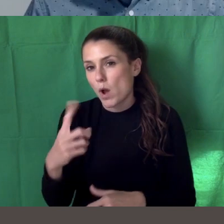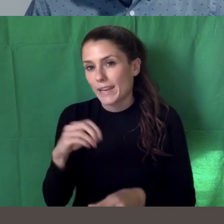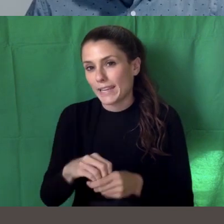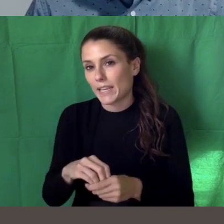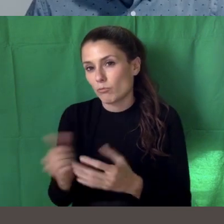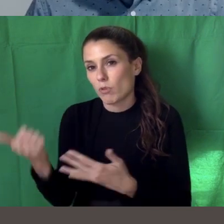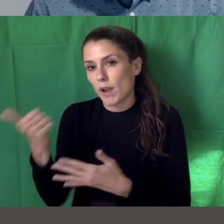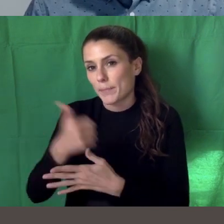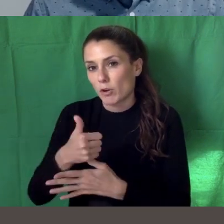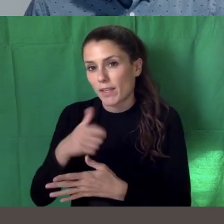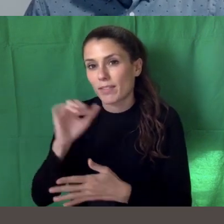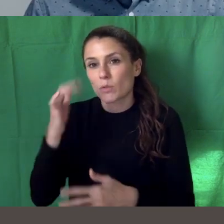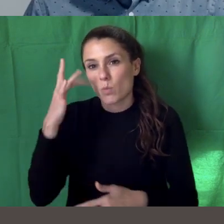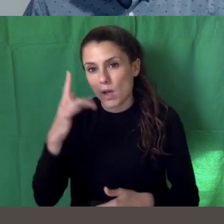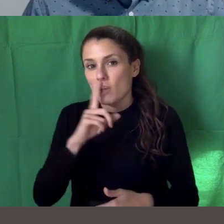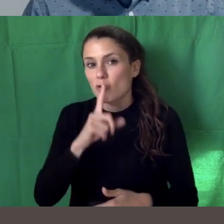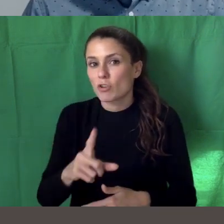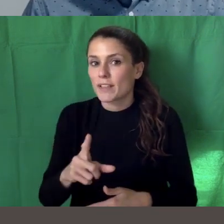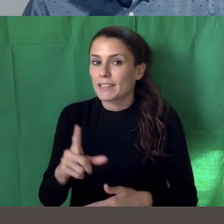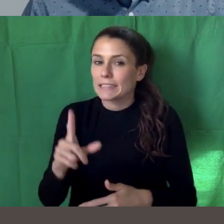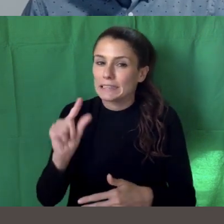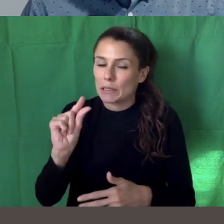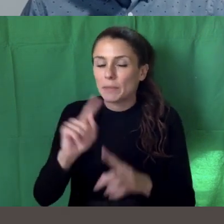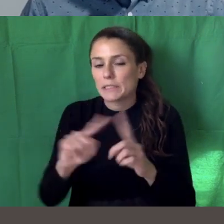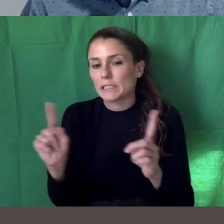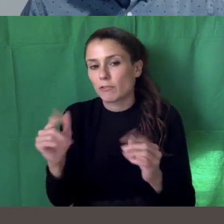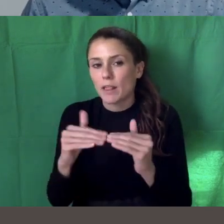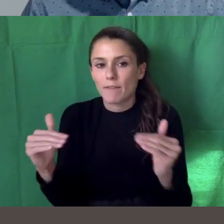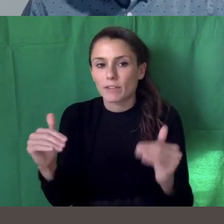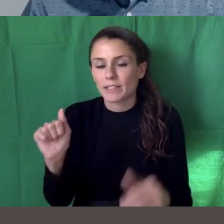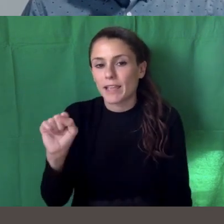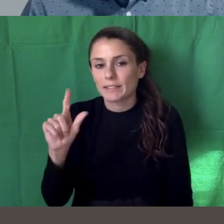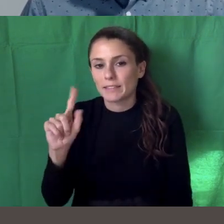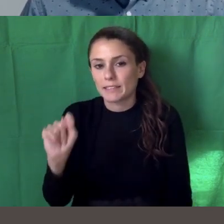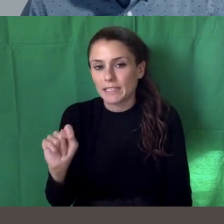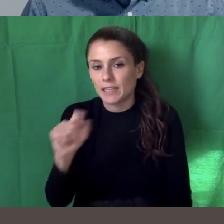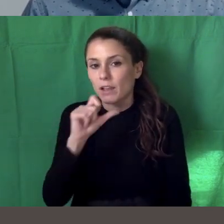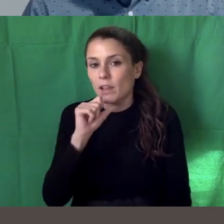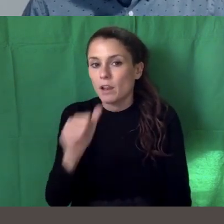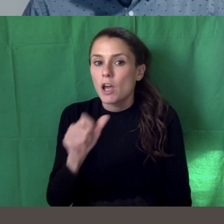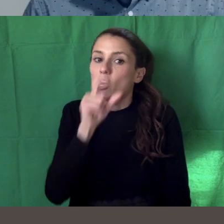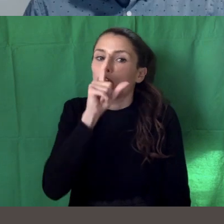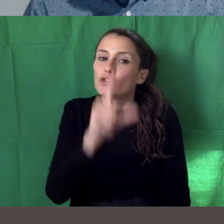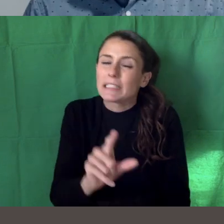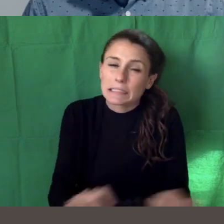That's why they're going to end up at slightly different levels in the AST. Not super important.